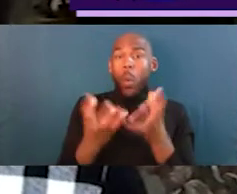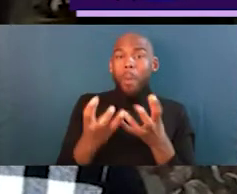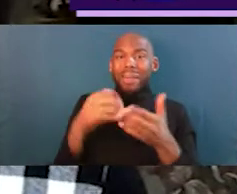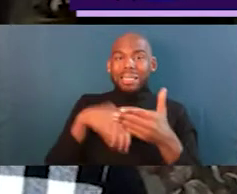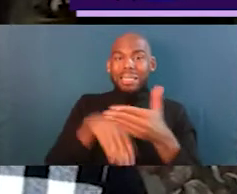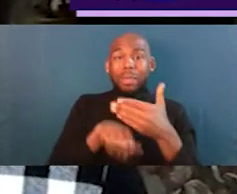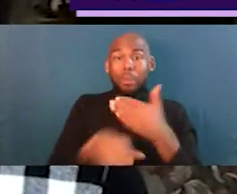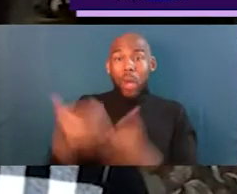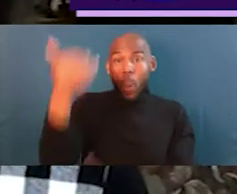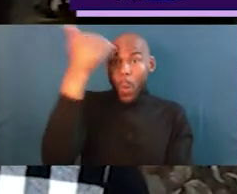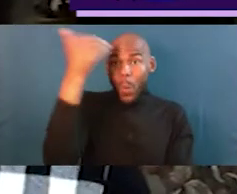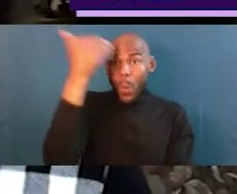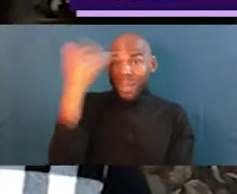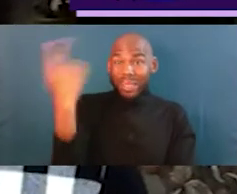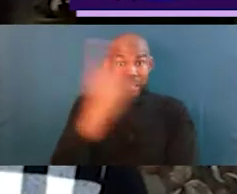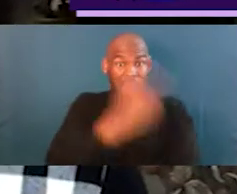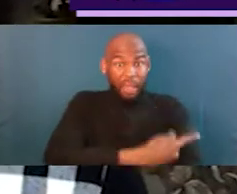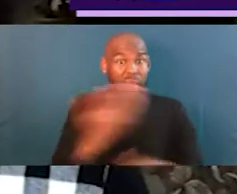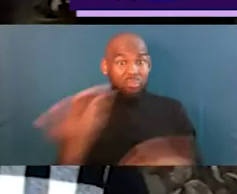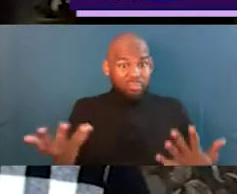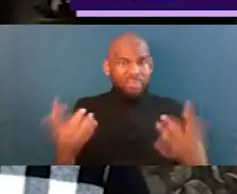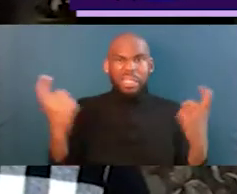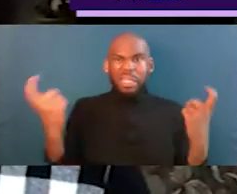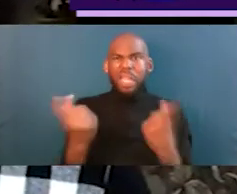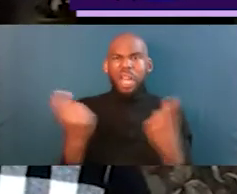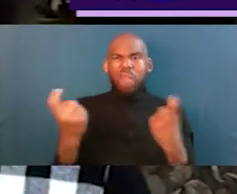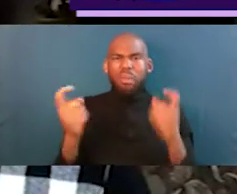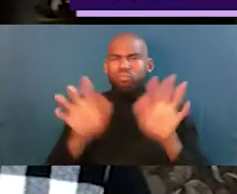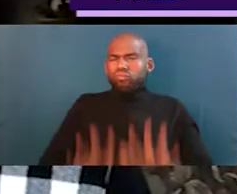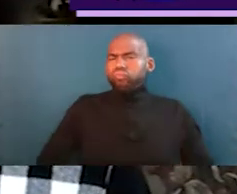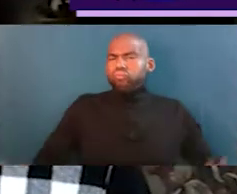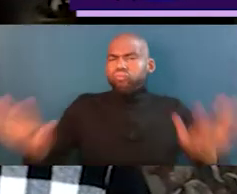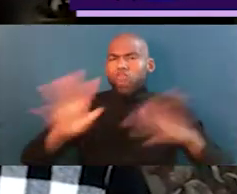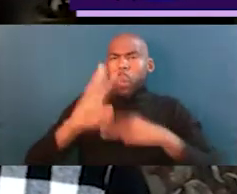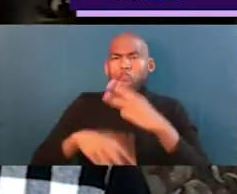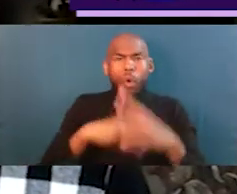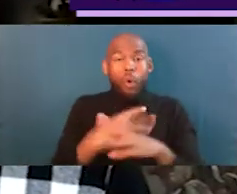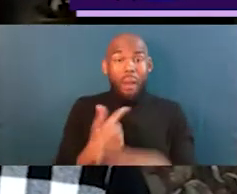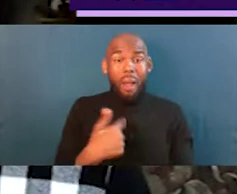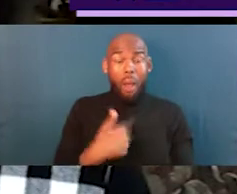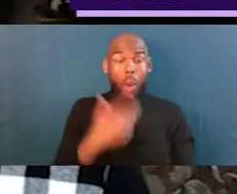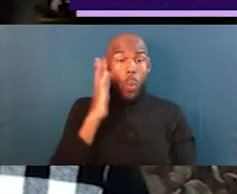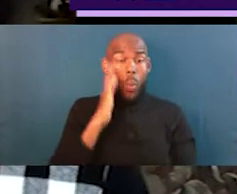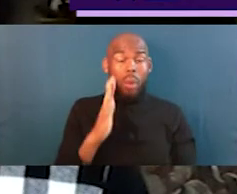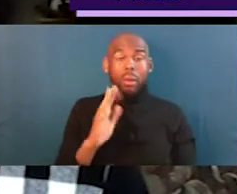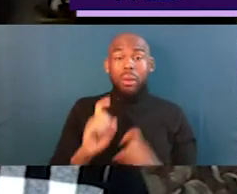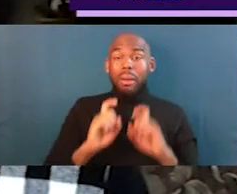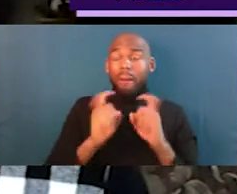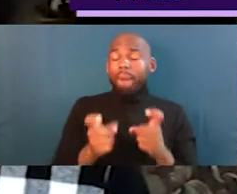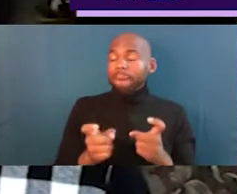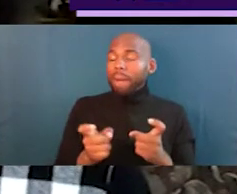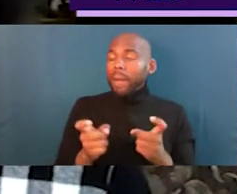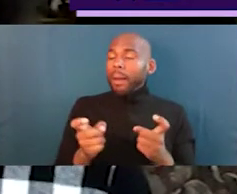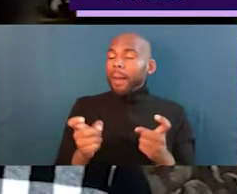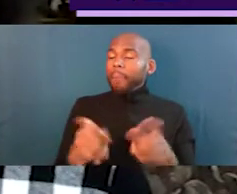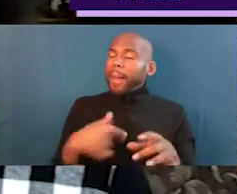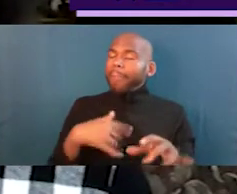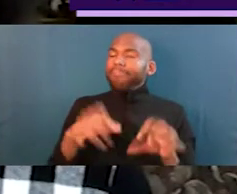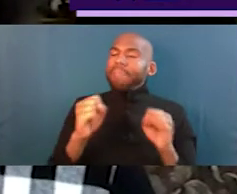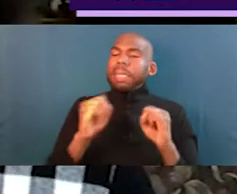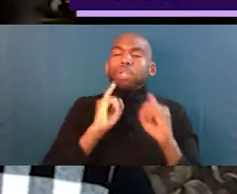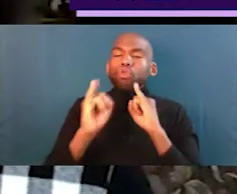Awareness Day is being celebrated globally, and I actually will be giving an interview